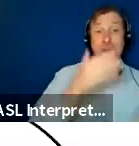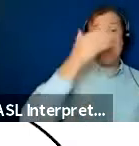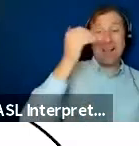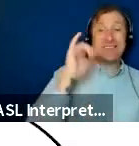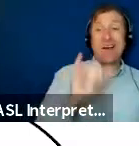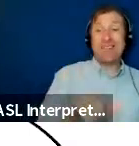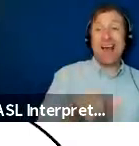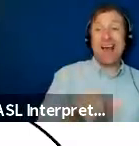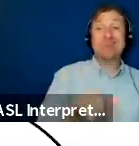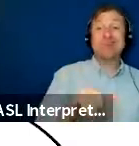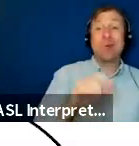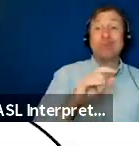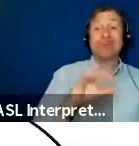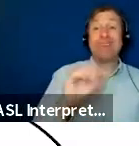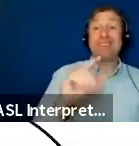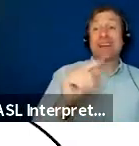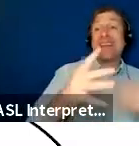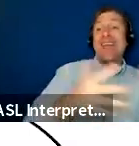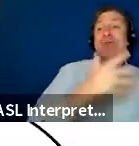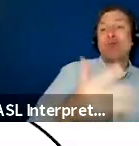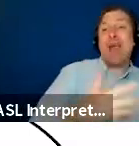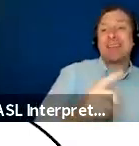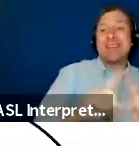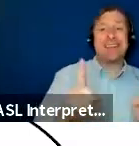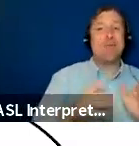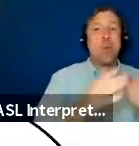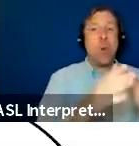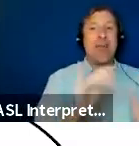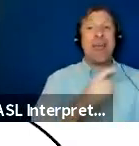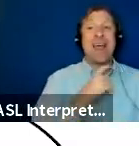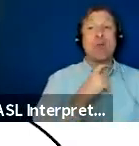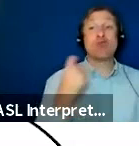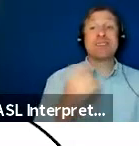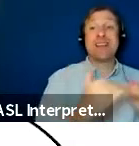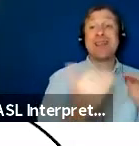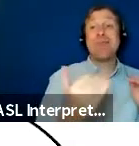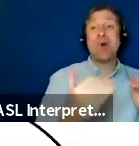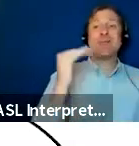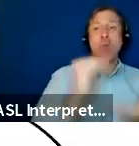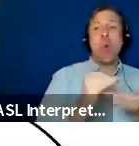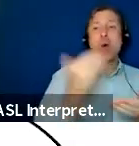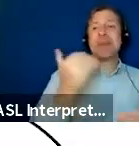that they interact with performers in a different way. And the level of risk to performers is lower because of the lack of interaction